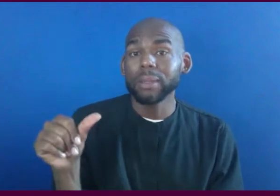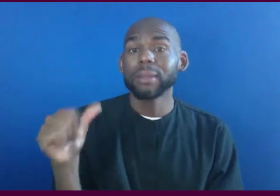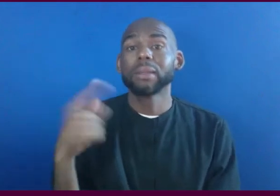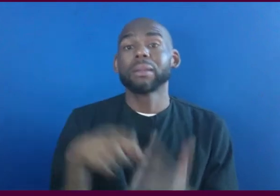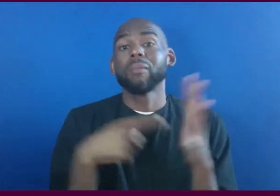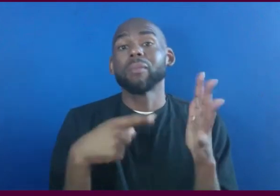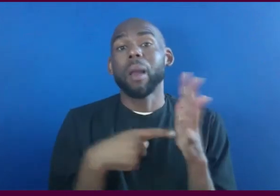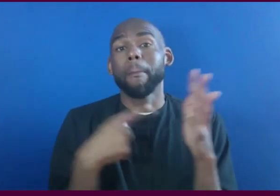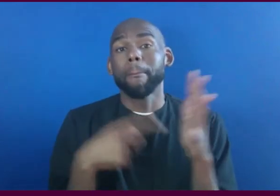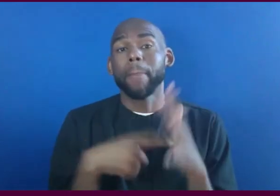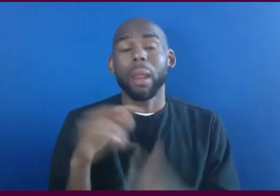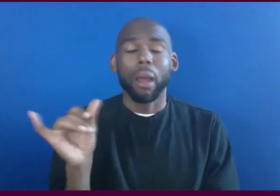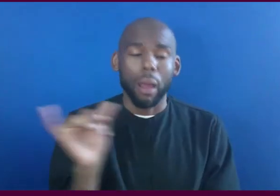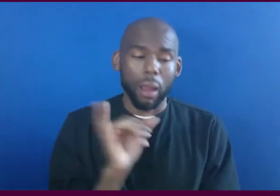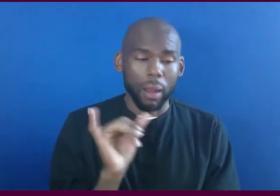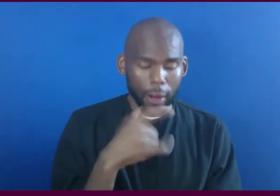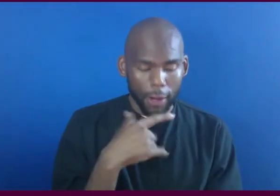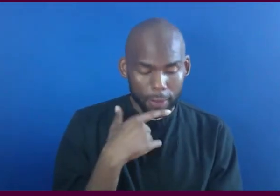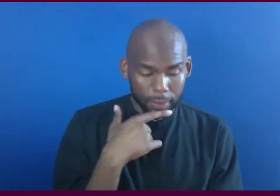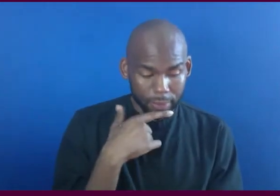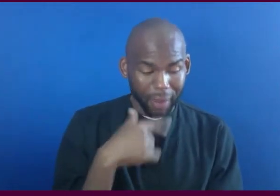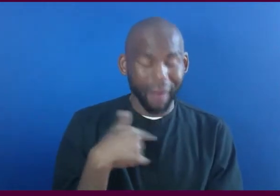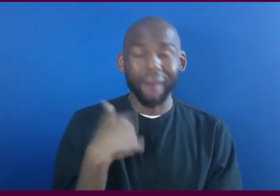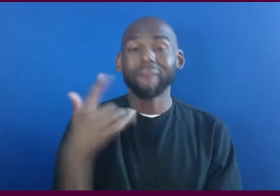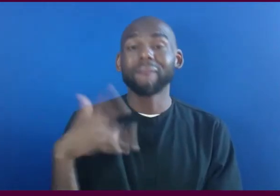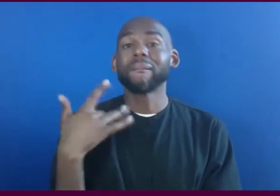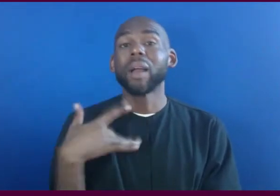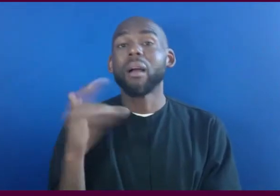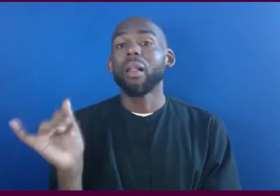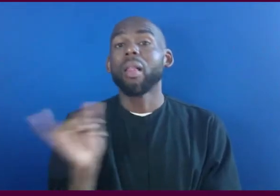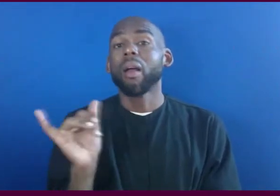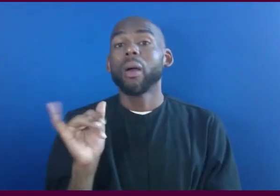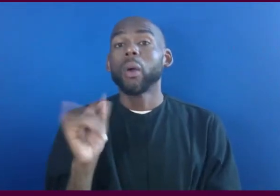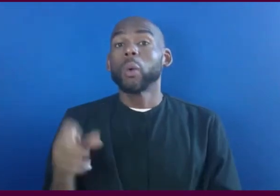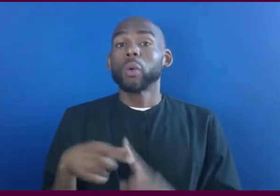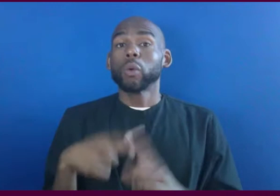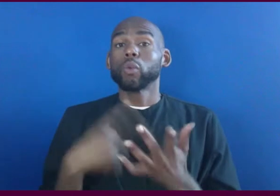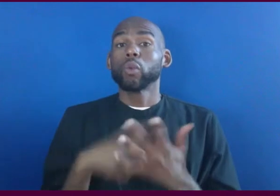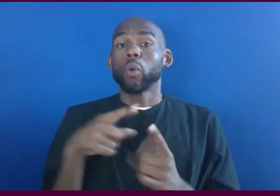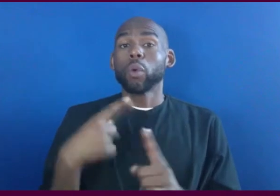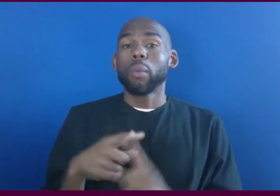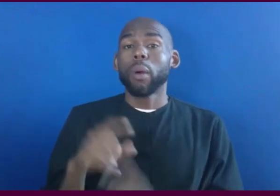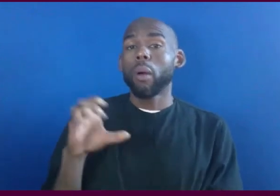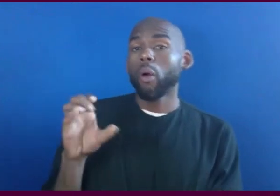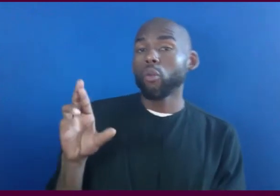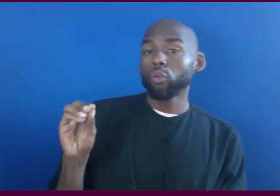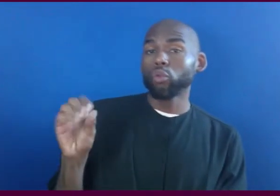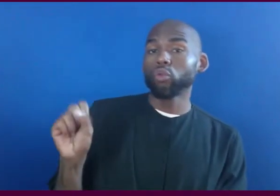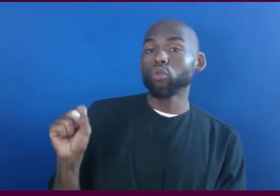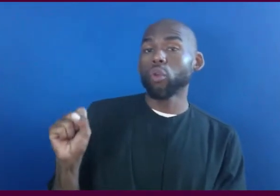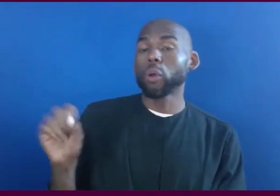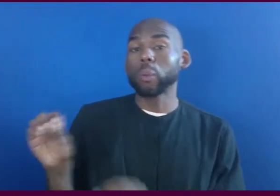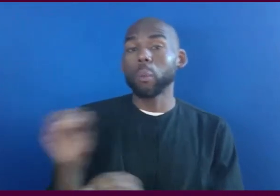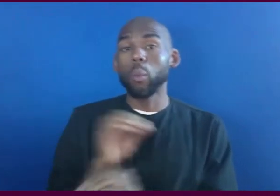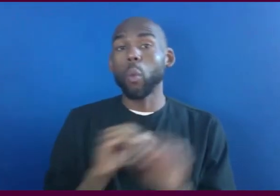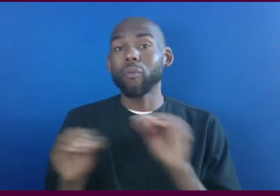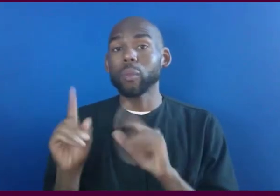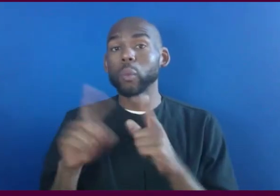But sometimes I feel like when you're talking about cross movement to work, I think a lot